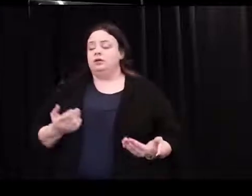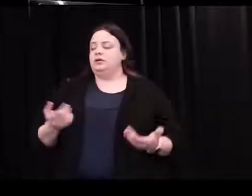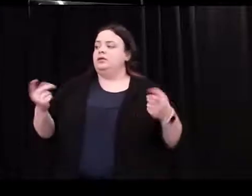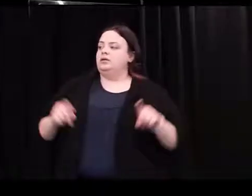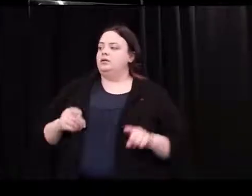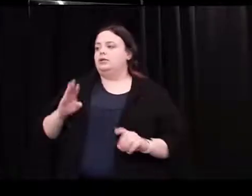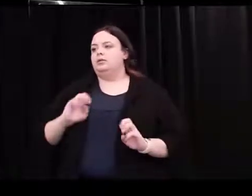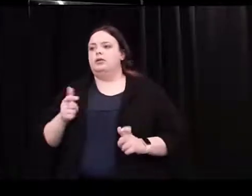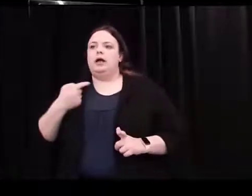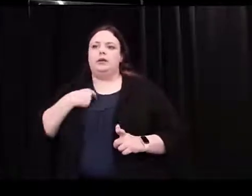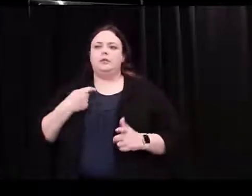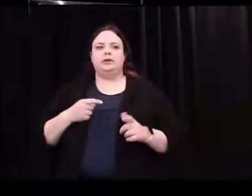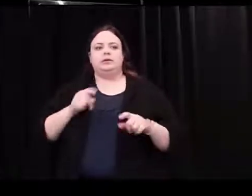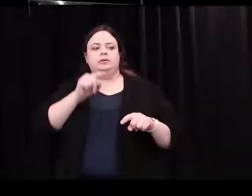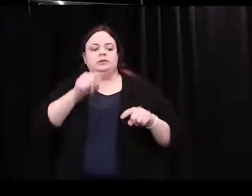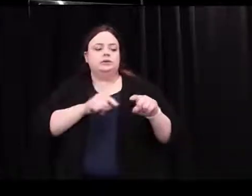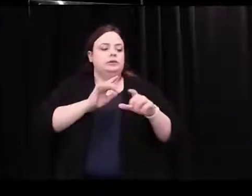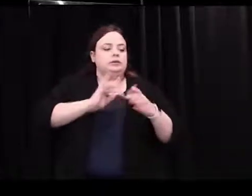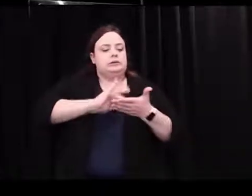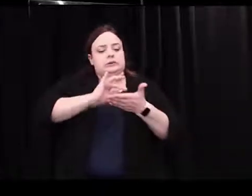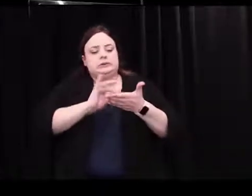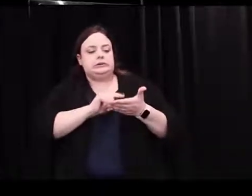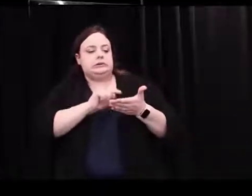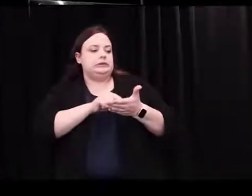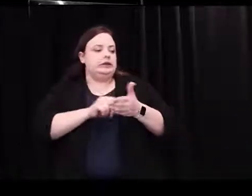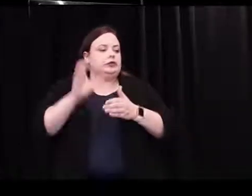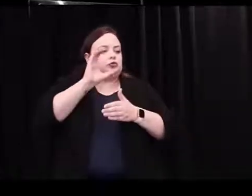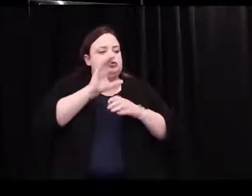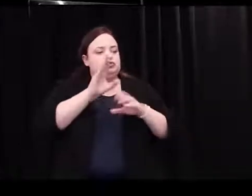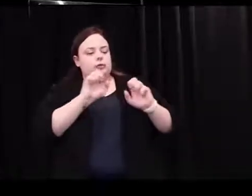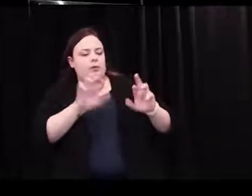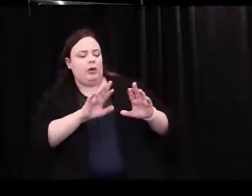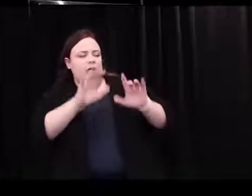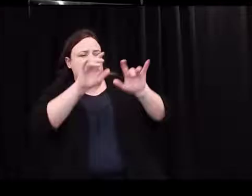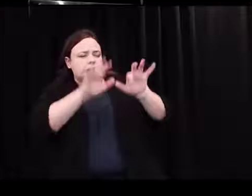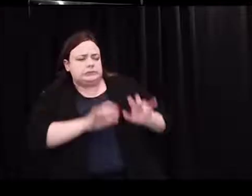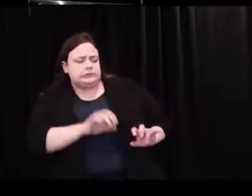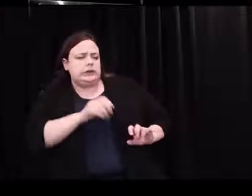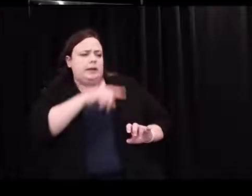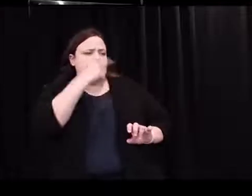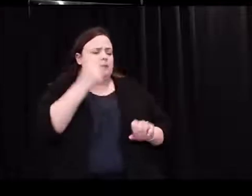I'm going to go over here, and I guess I'll go to the search bar, I'm going to type in black shoes,